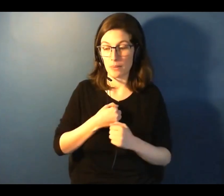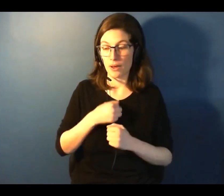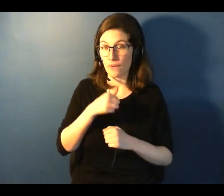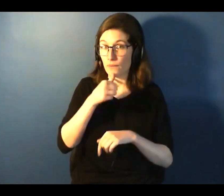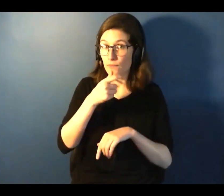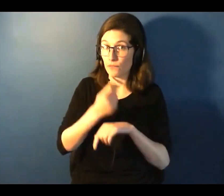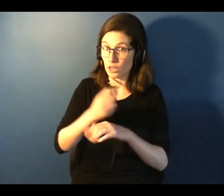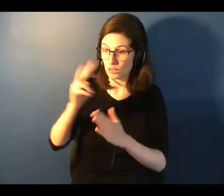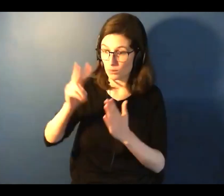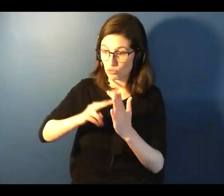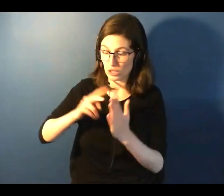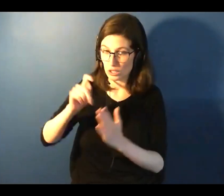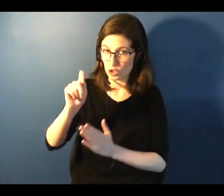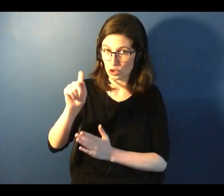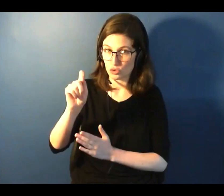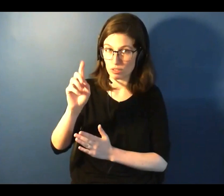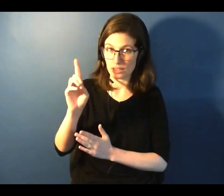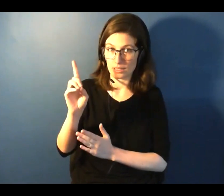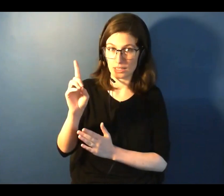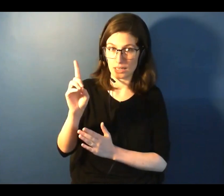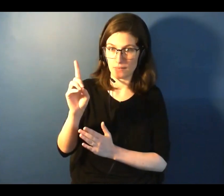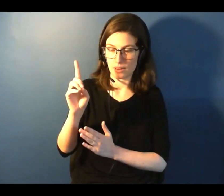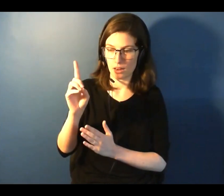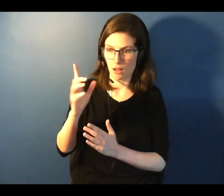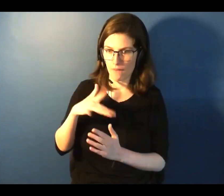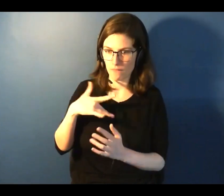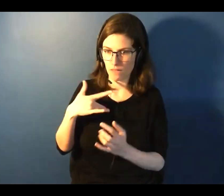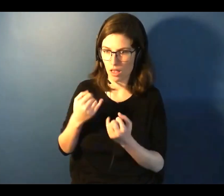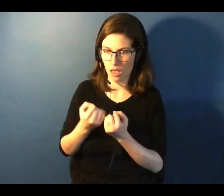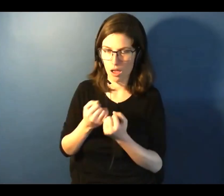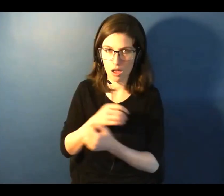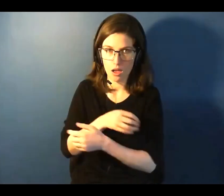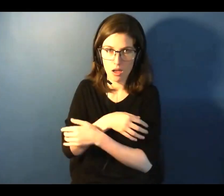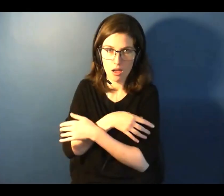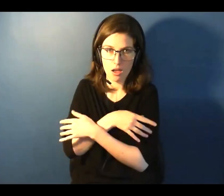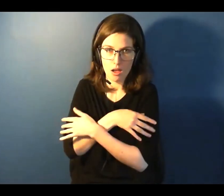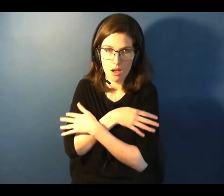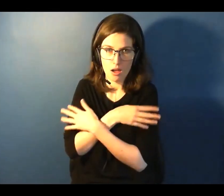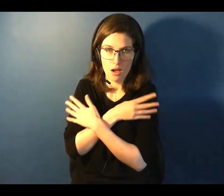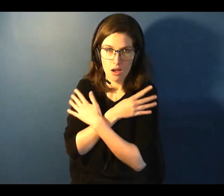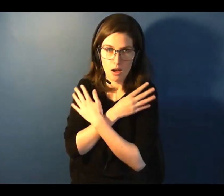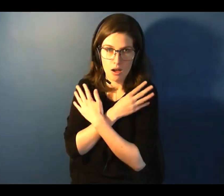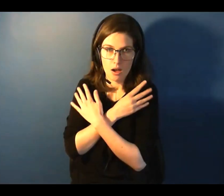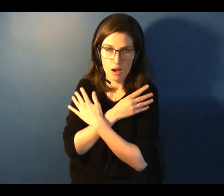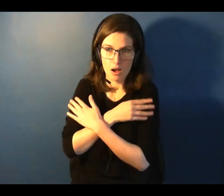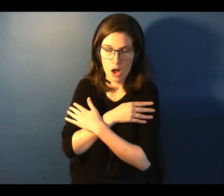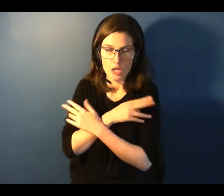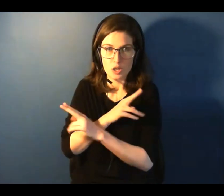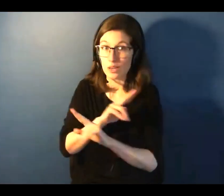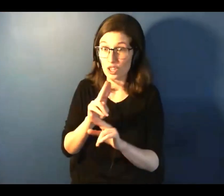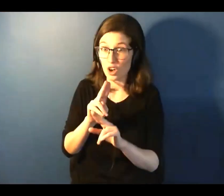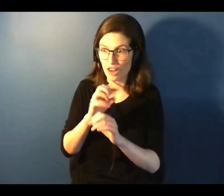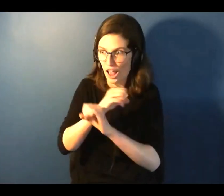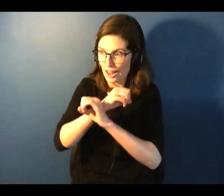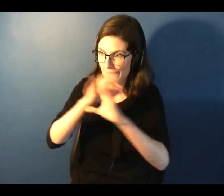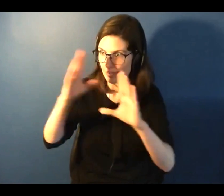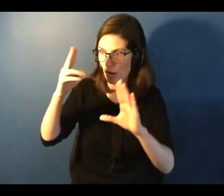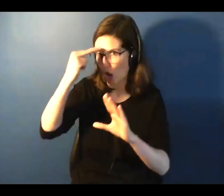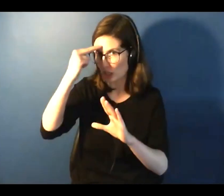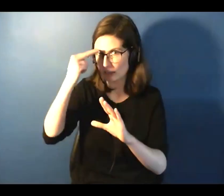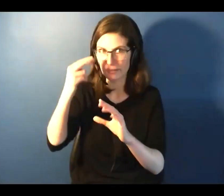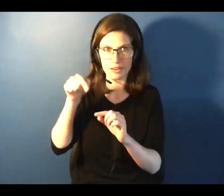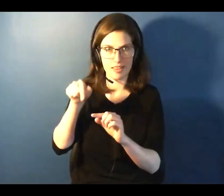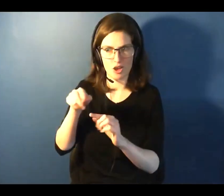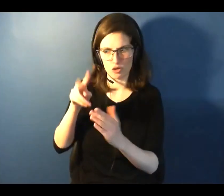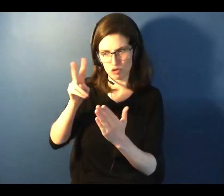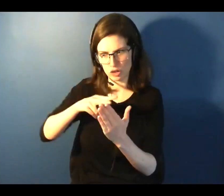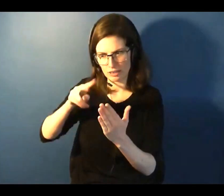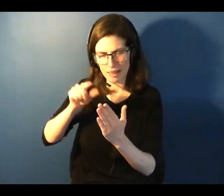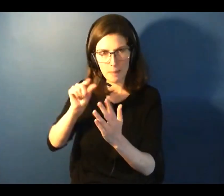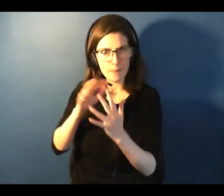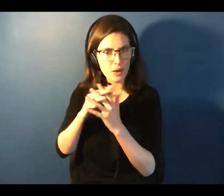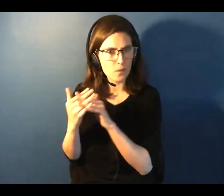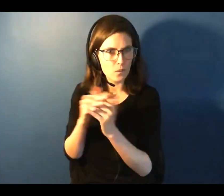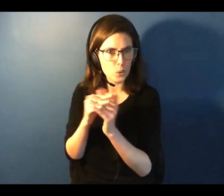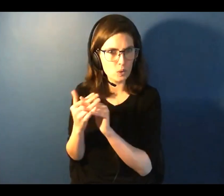work was kind of wonderment and, you know, not clarity but confusion. And I didn't